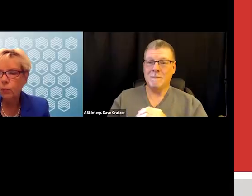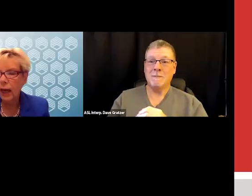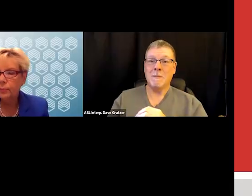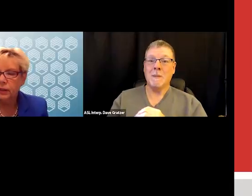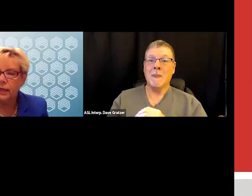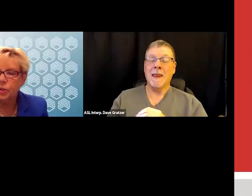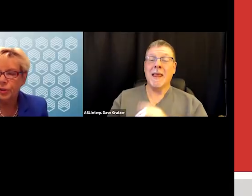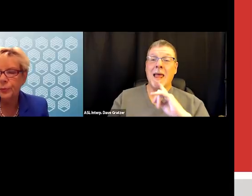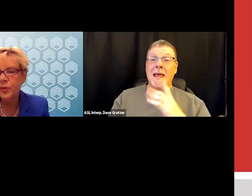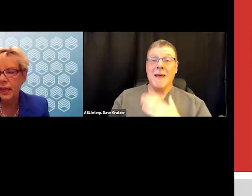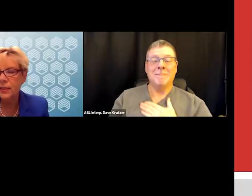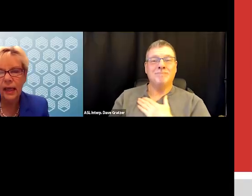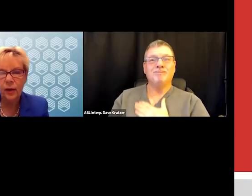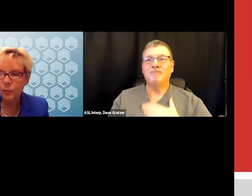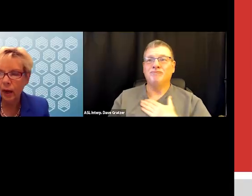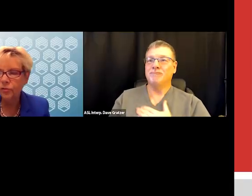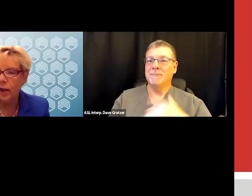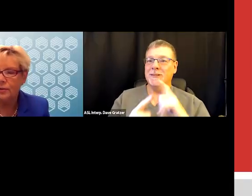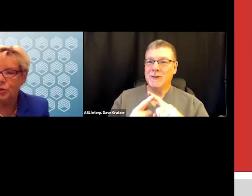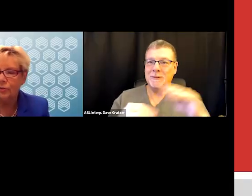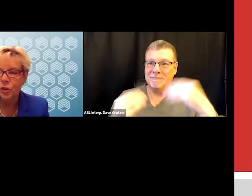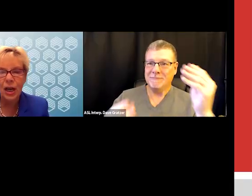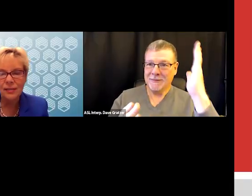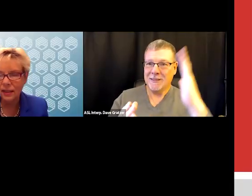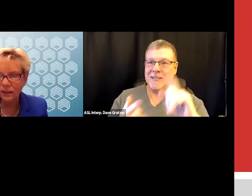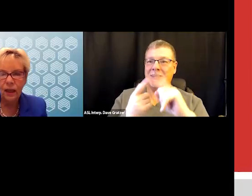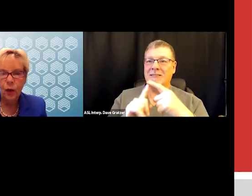It is my pleasure to present today with my friend Jennifer Johnson.